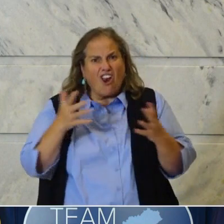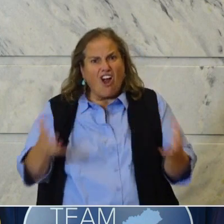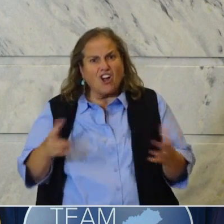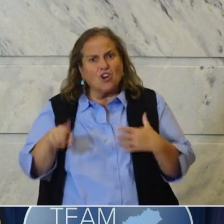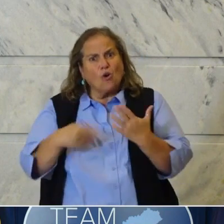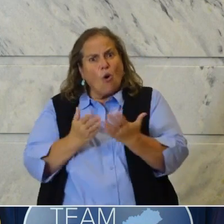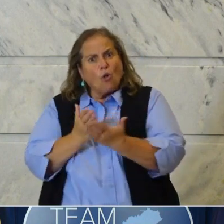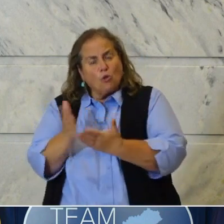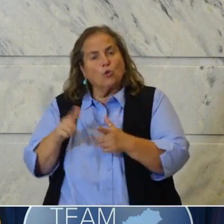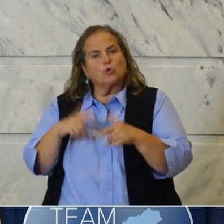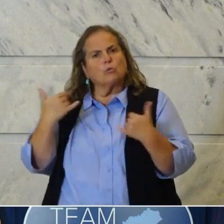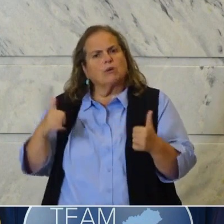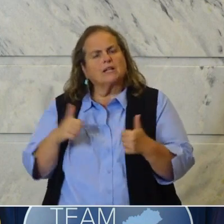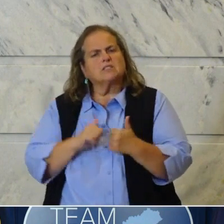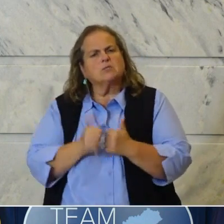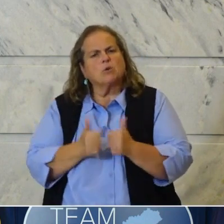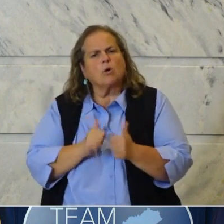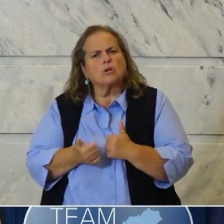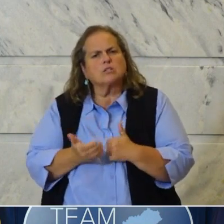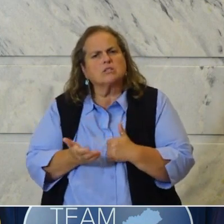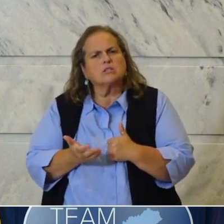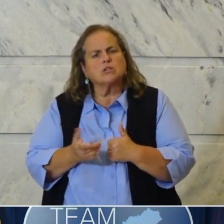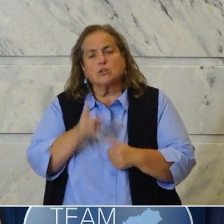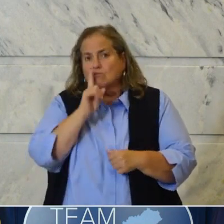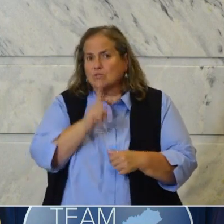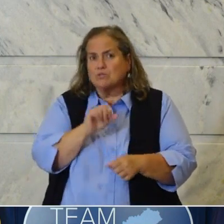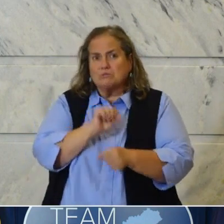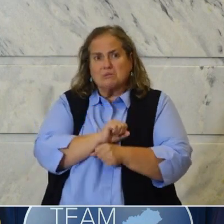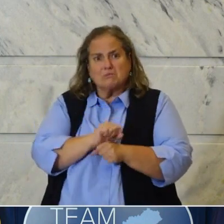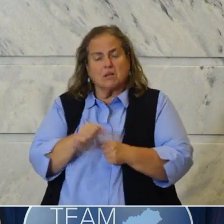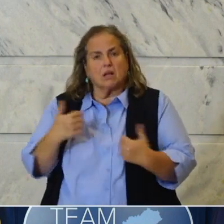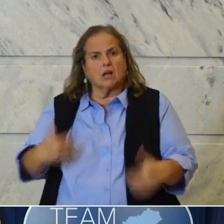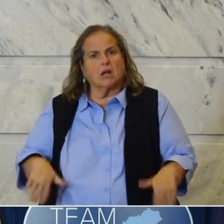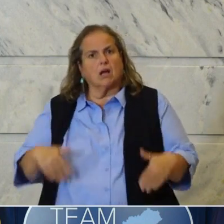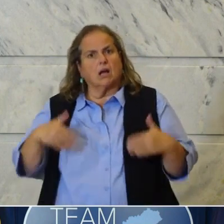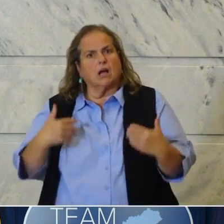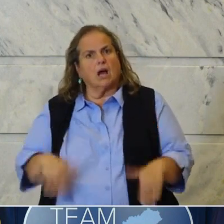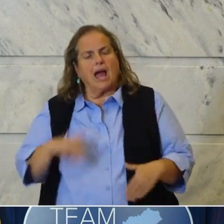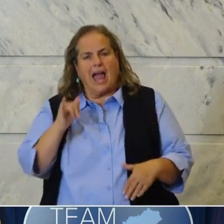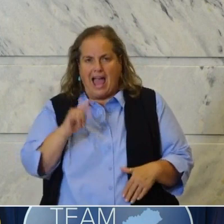play sports, it's certainly a lot of expense. And again, And when I know we